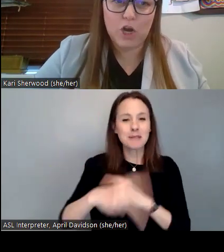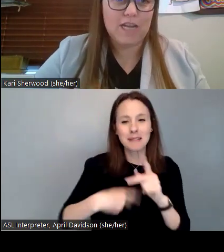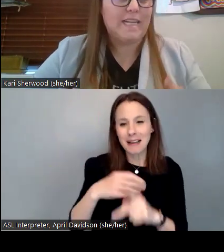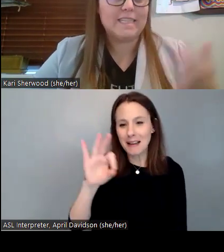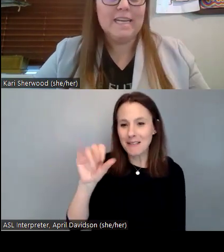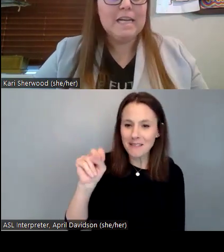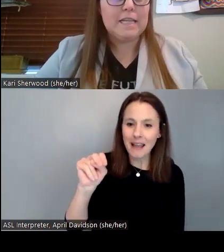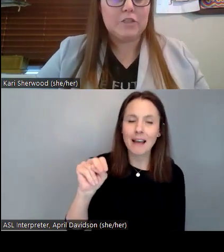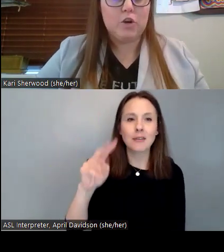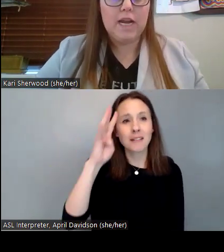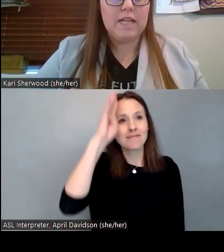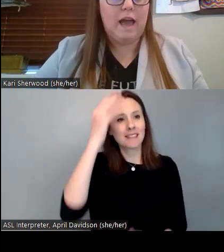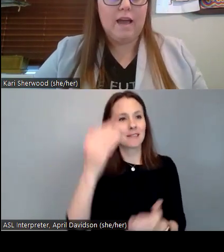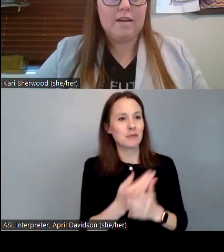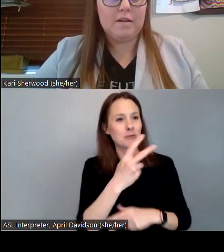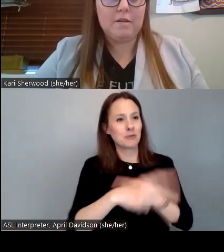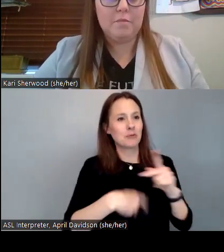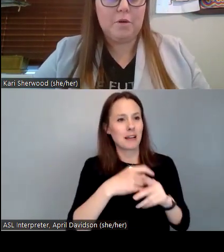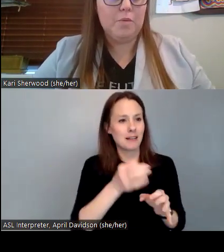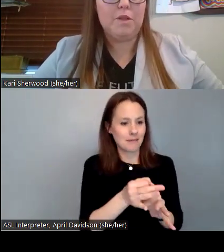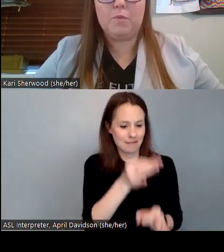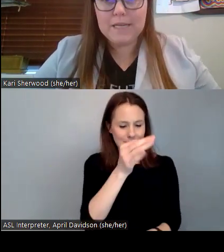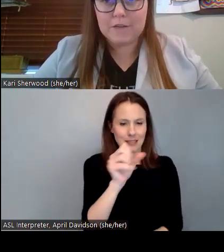and that's great. And that could be the reason